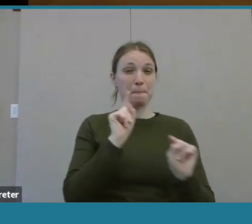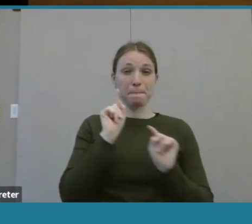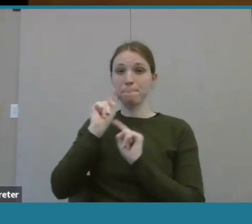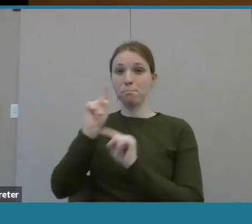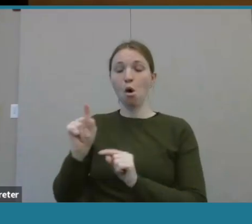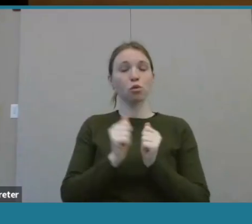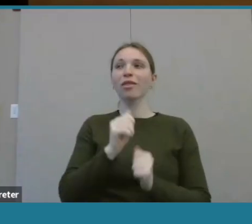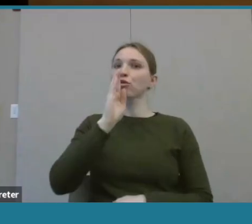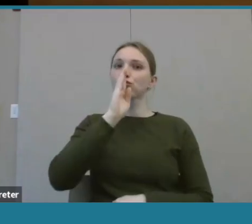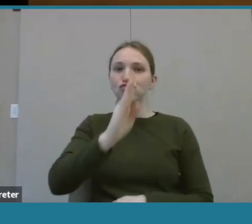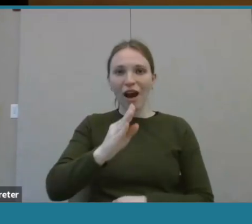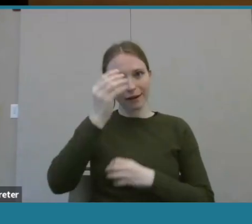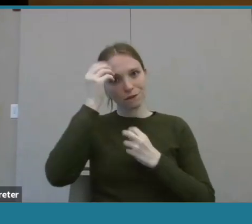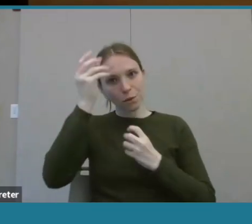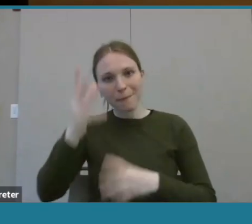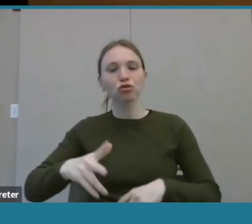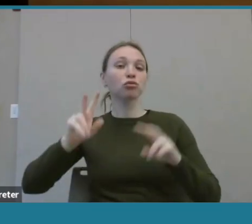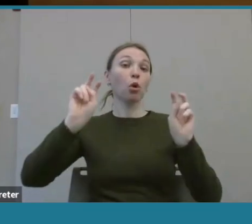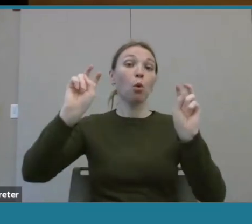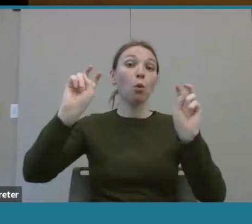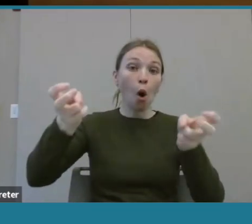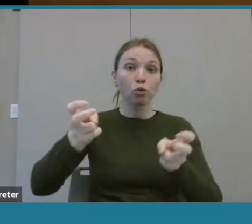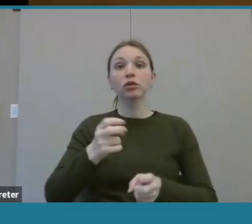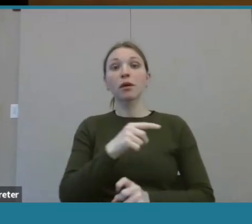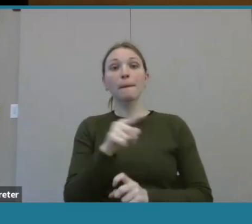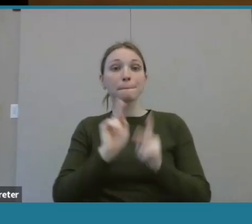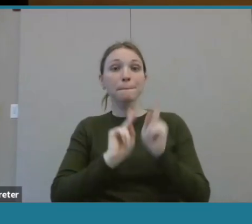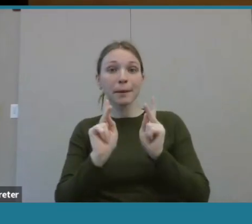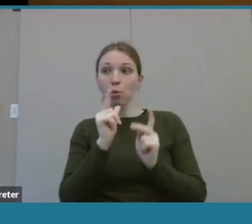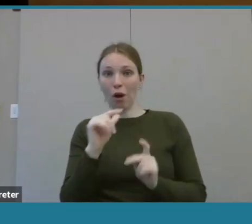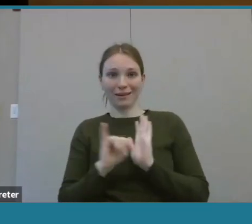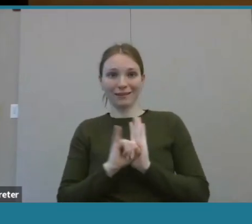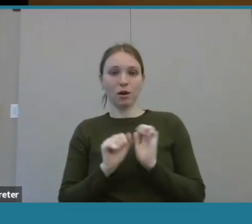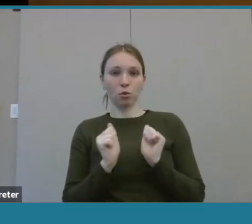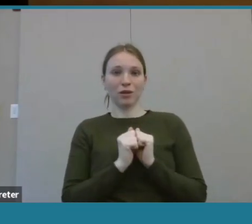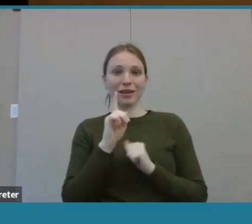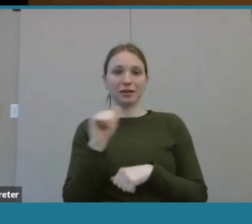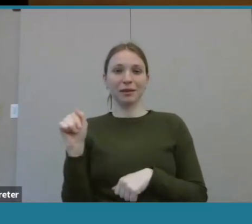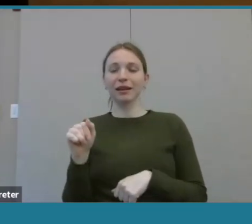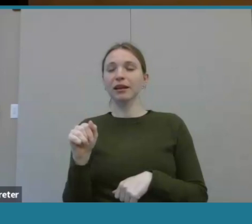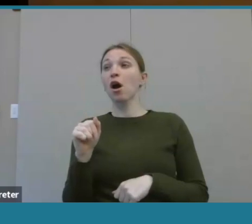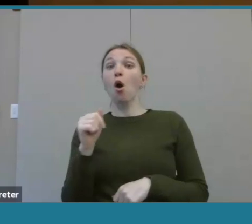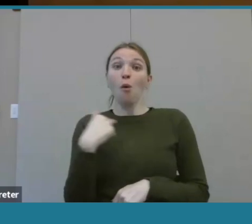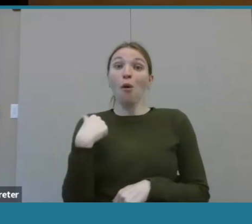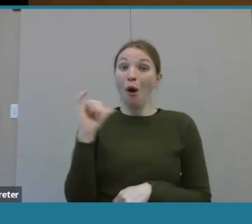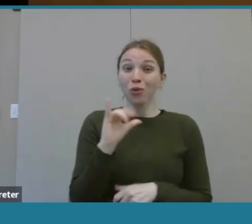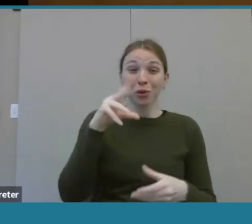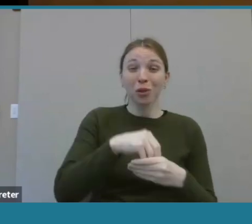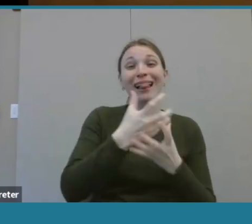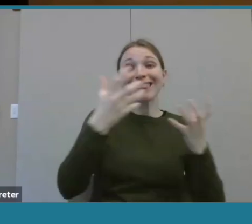preferences from people identifying as disabilities, lots of examples of things that were, that they think are positive, lots of examples of things that they have